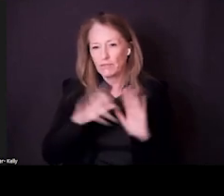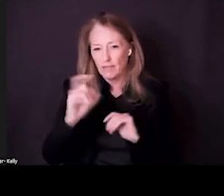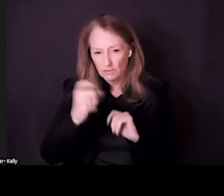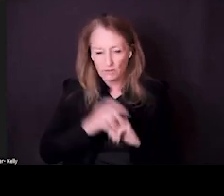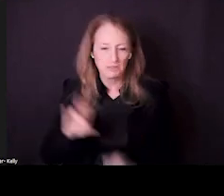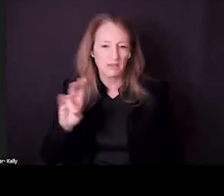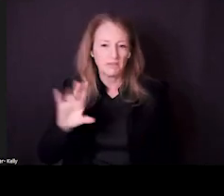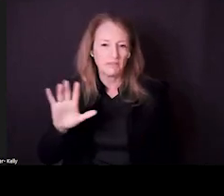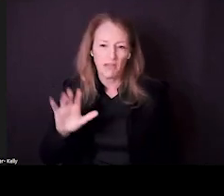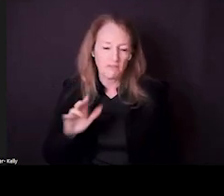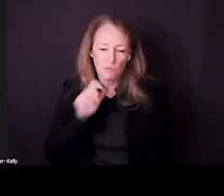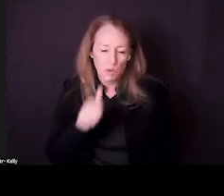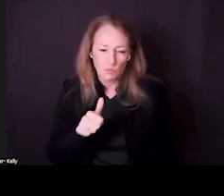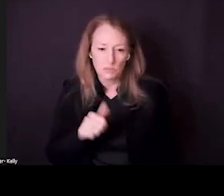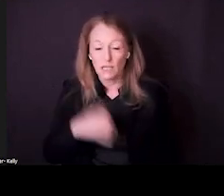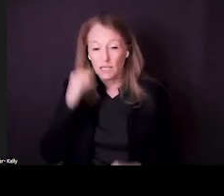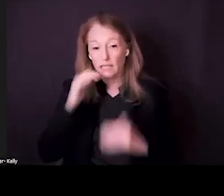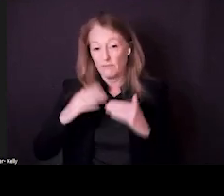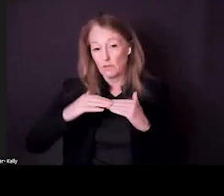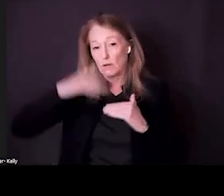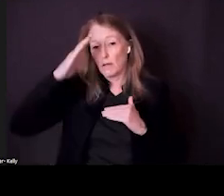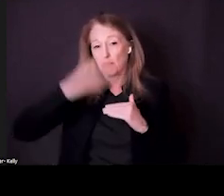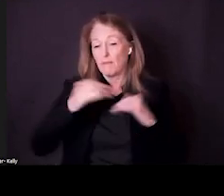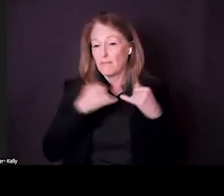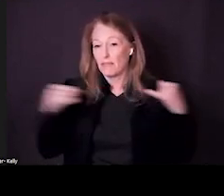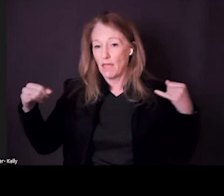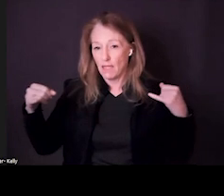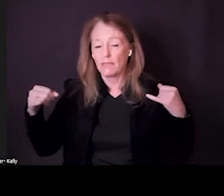WORKS IS IF YOU ARE ABOVE THAT DIAGNOSE LINE, YOU WILL GET ACCESS